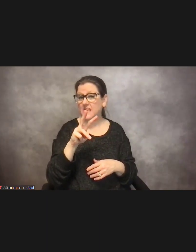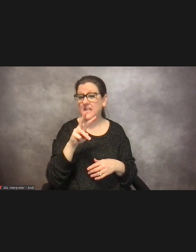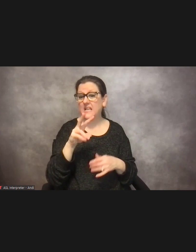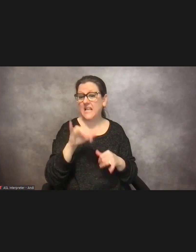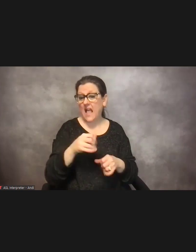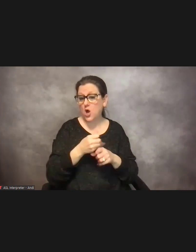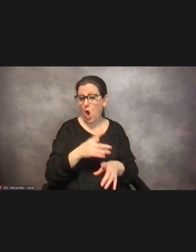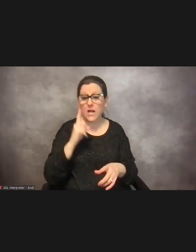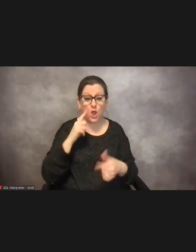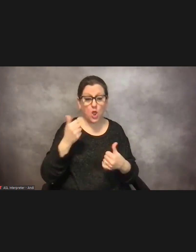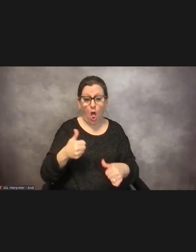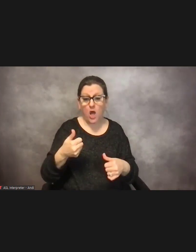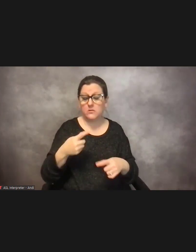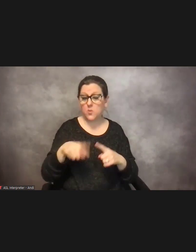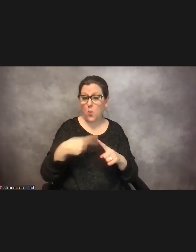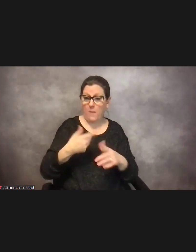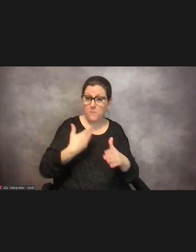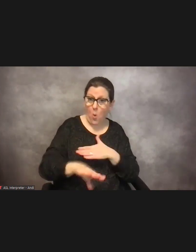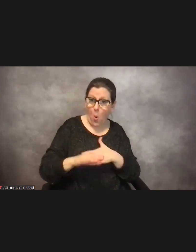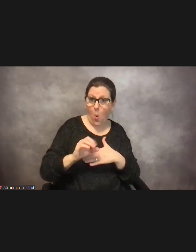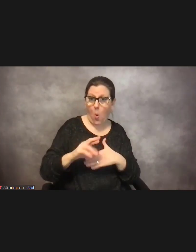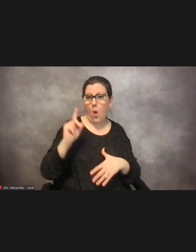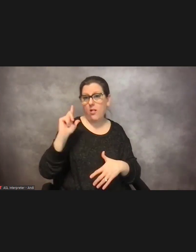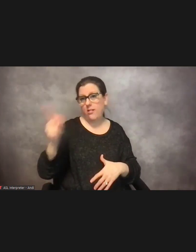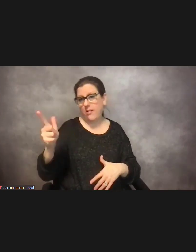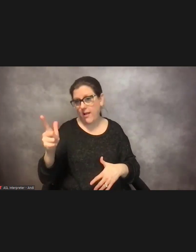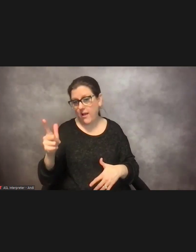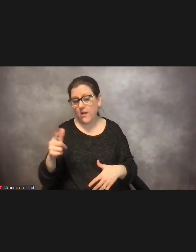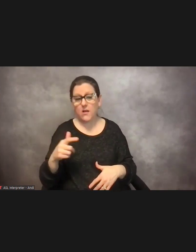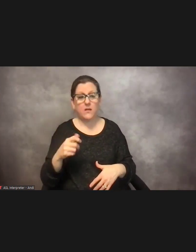hearing loss either at birth or later and, then, you could also